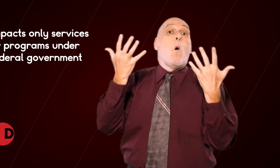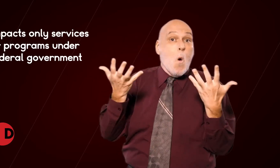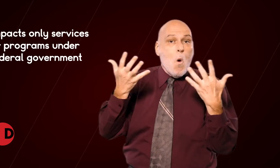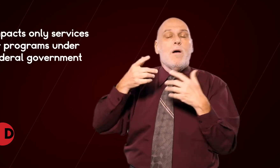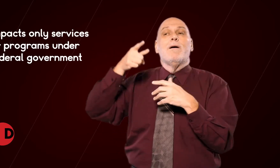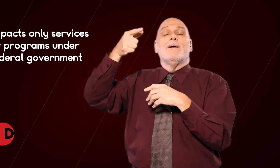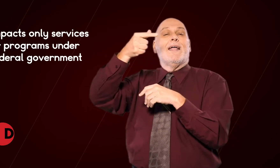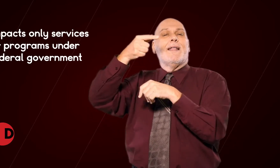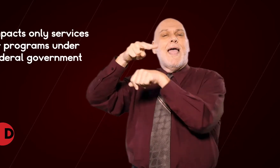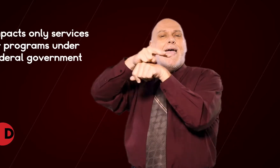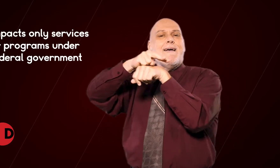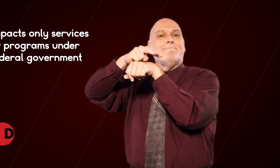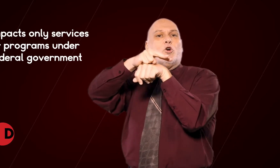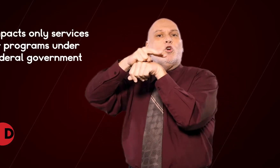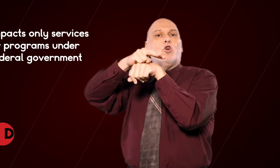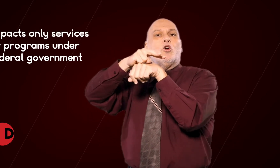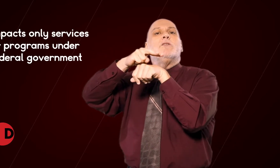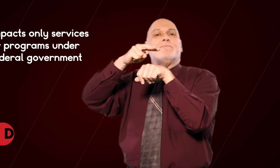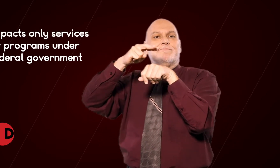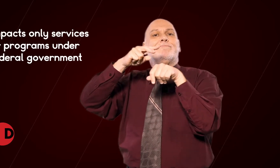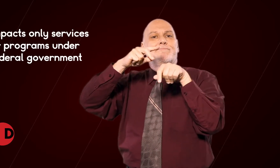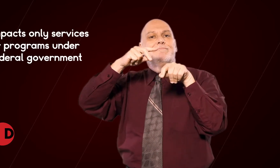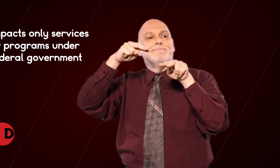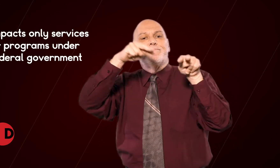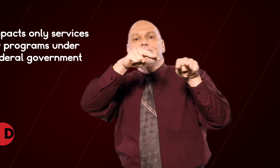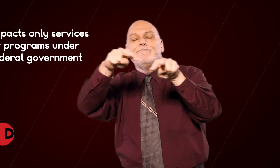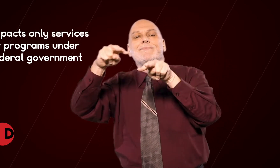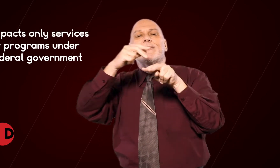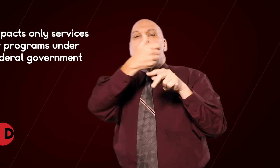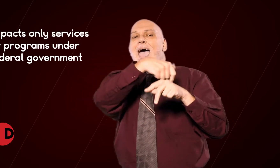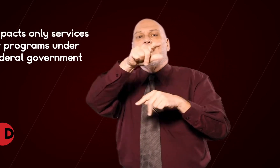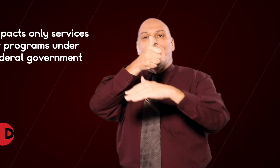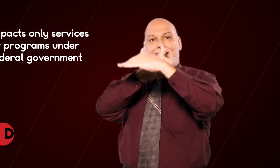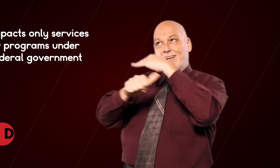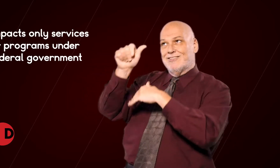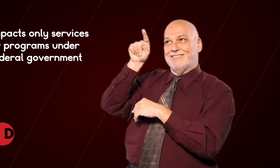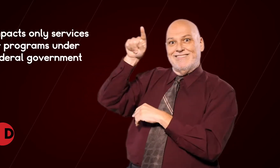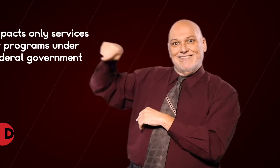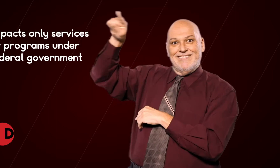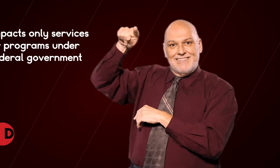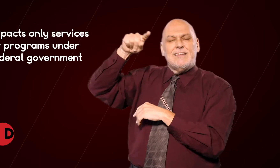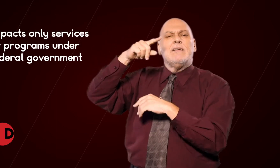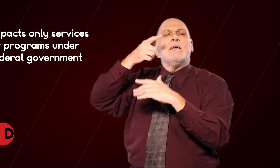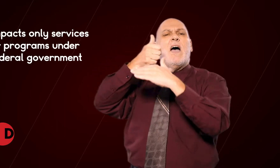governed by the federal government of Canada.